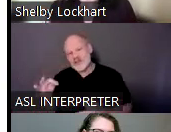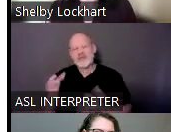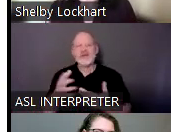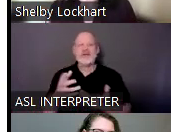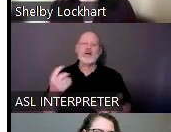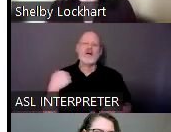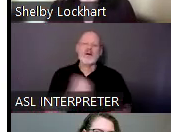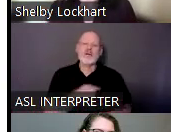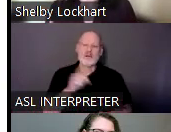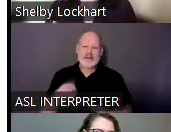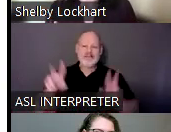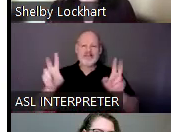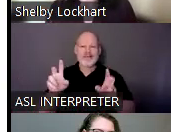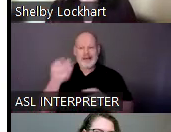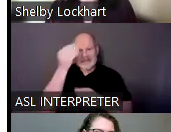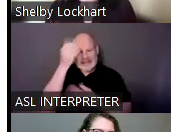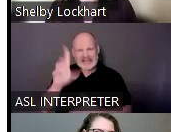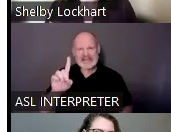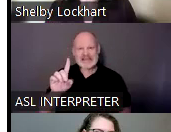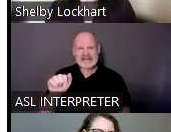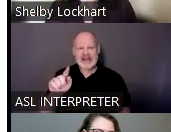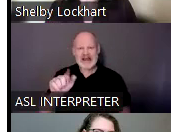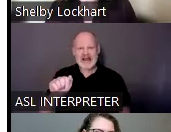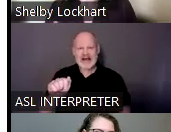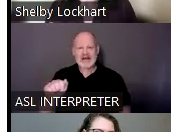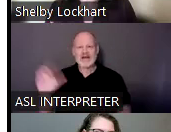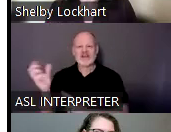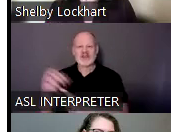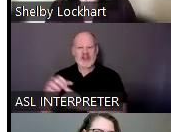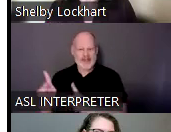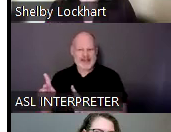champions in each building, each school, each district, so that we have really good